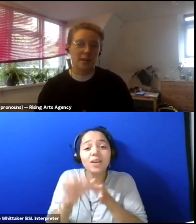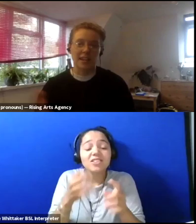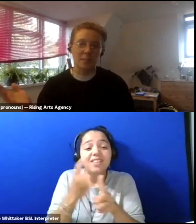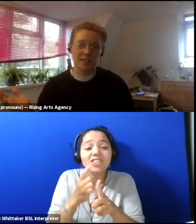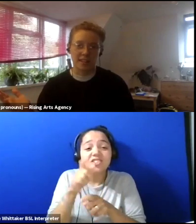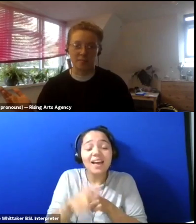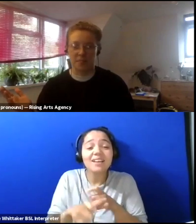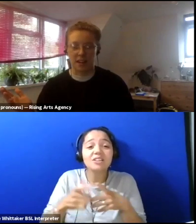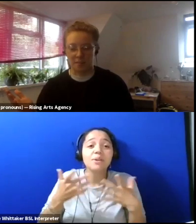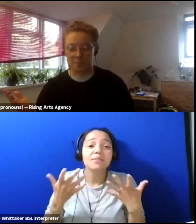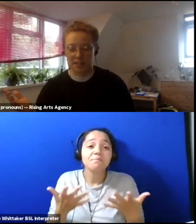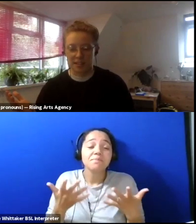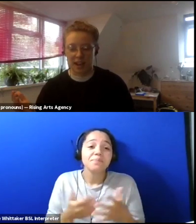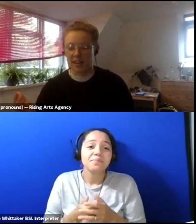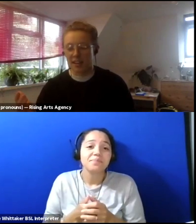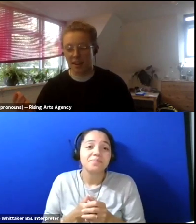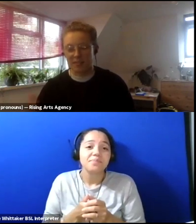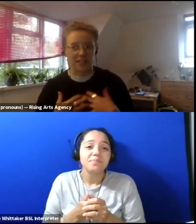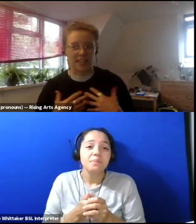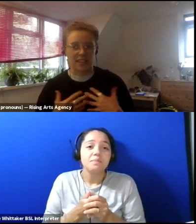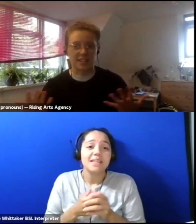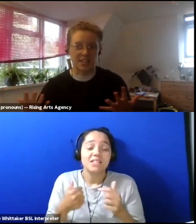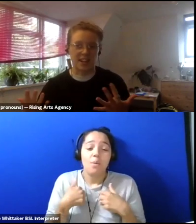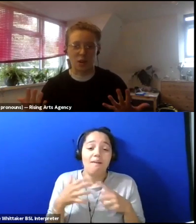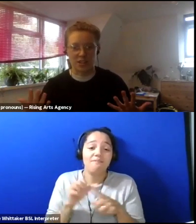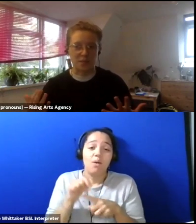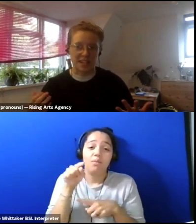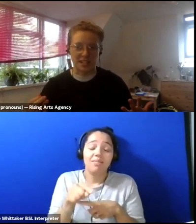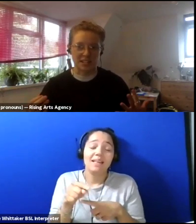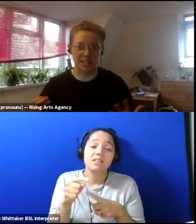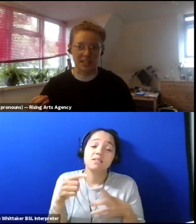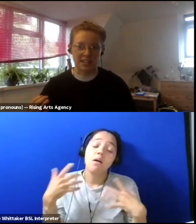chat, but in the meantime, I have found this such a nourishing conversation.